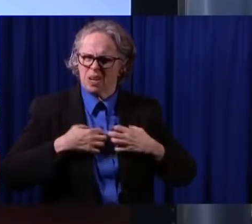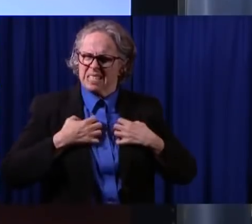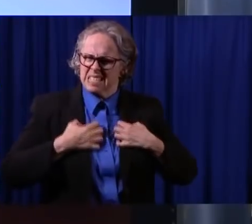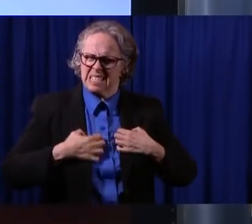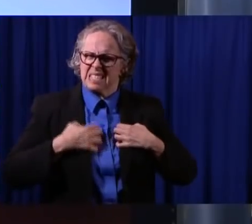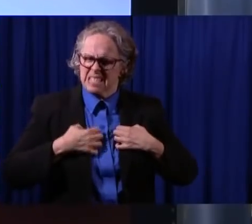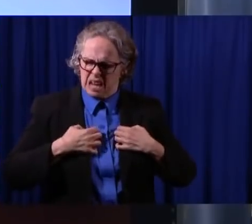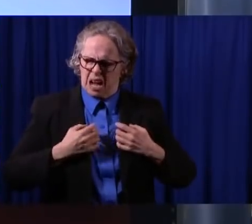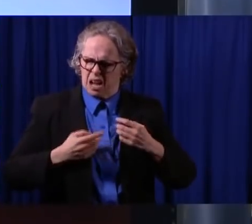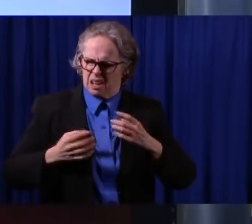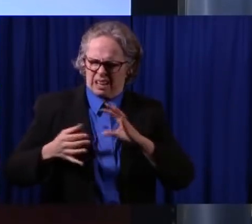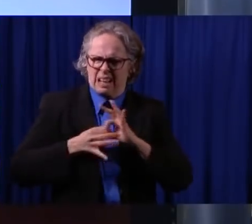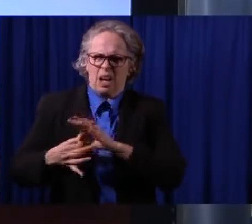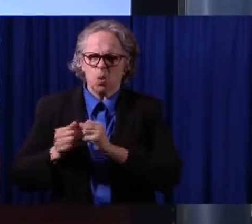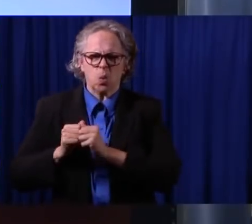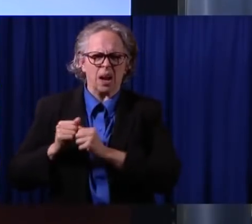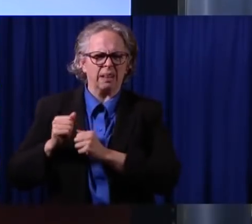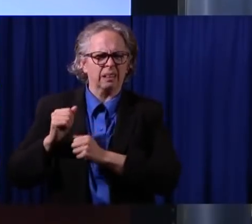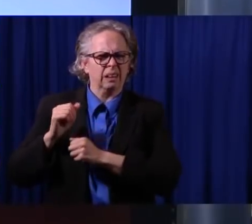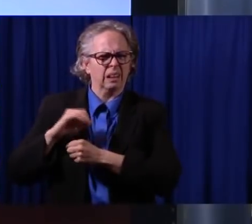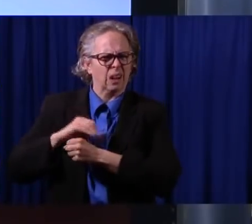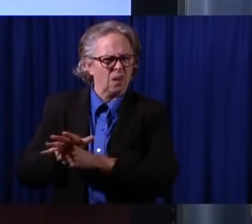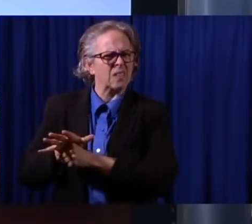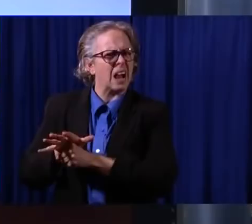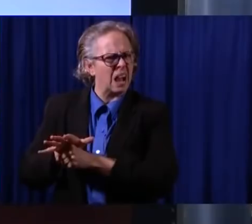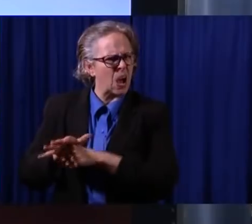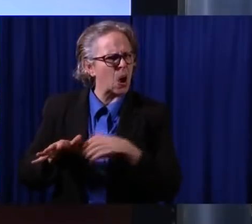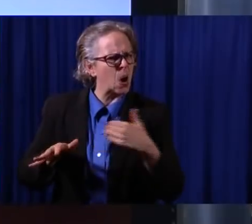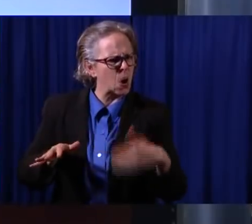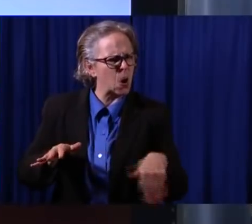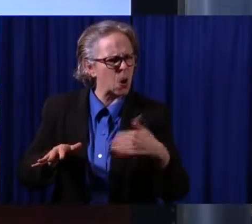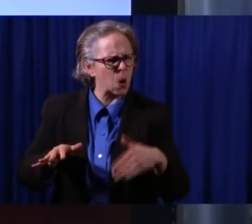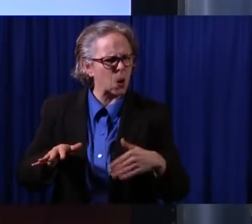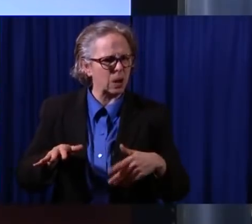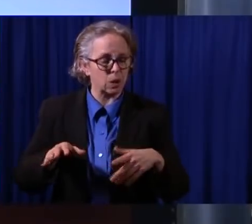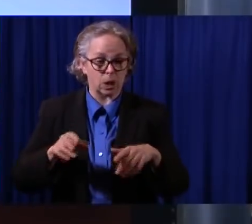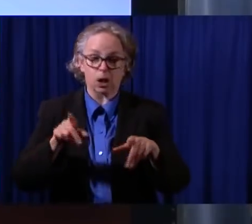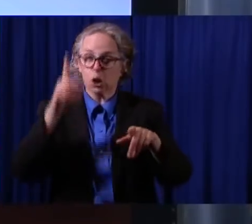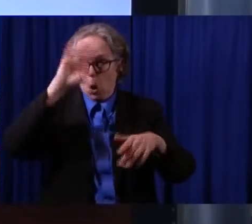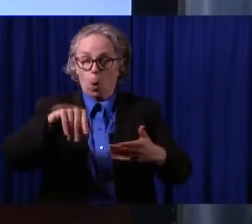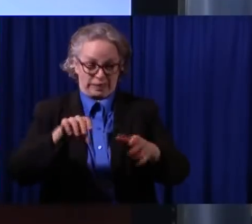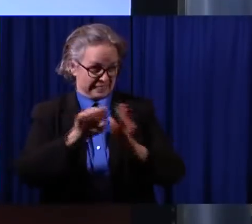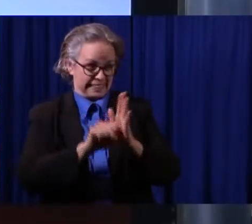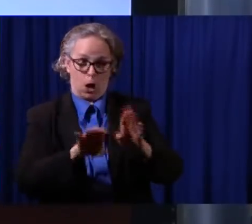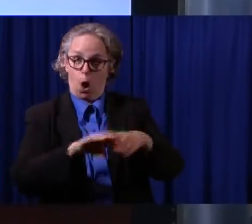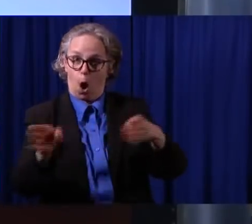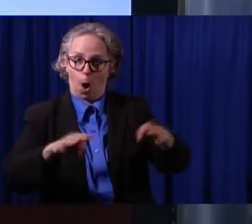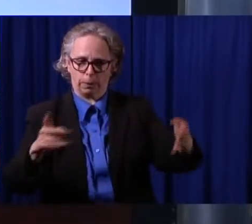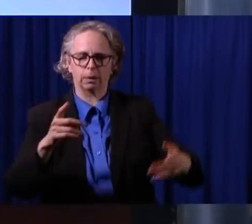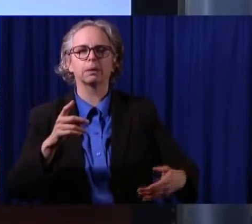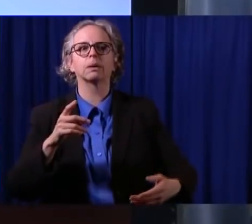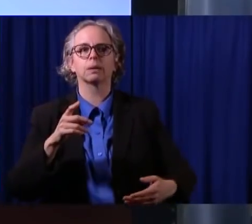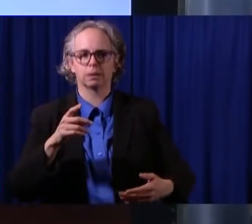CORONAVIRUS THAN EARLIER IN THE PANDEMIC. IT IS TO BE EXPECTED AS THE